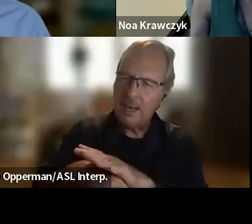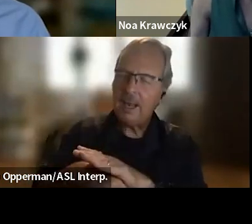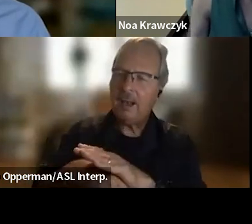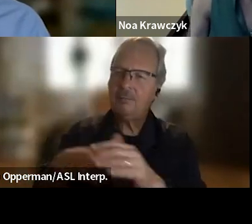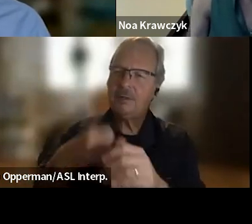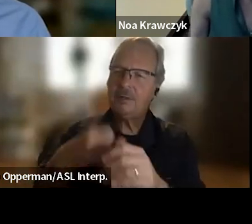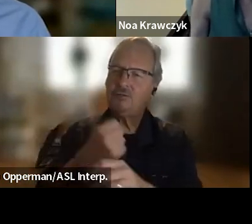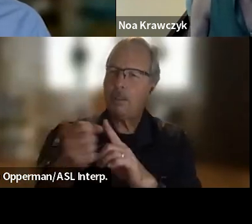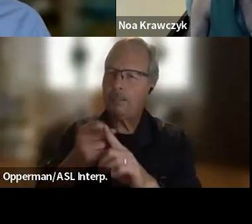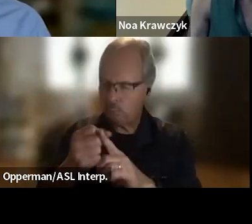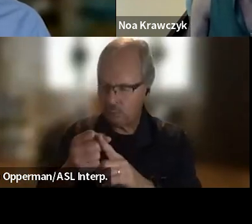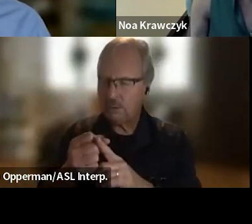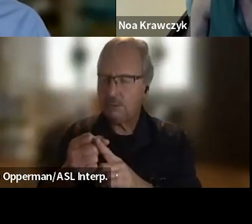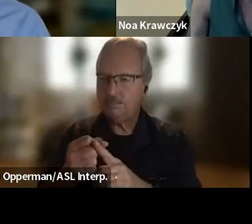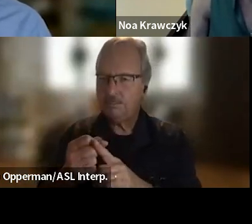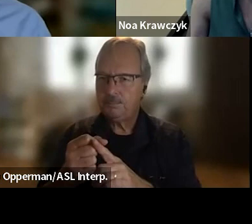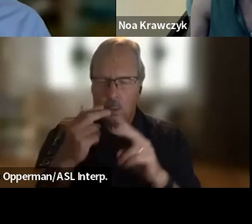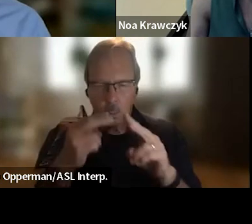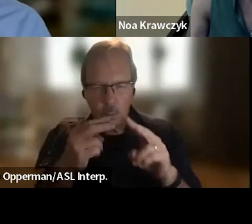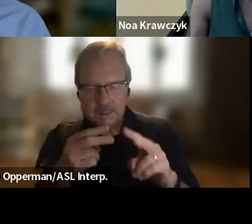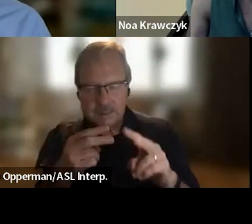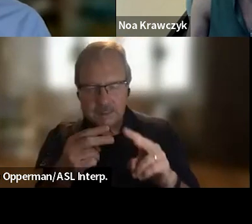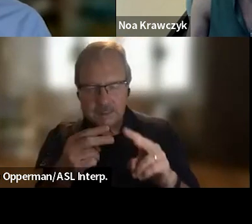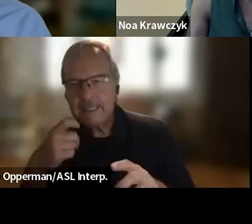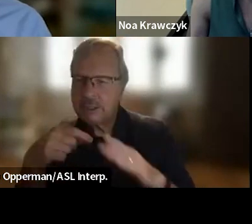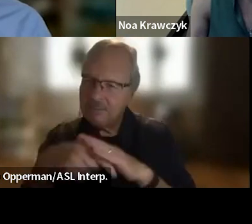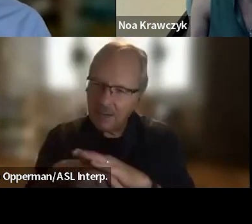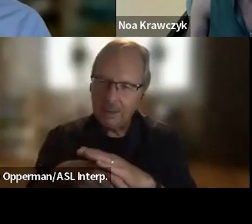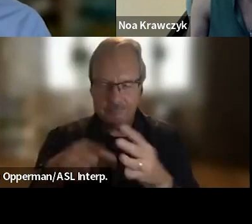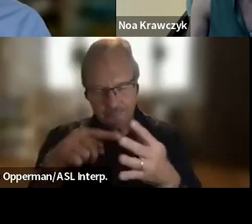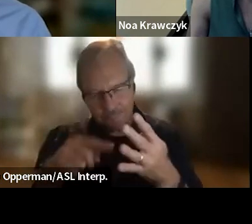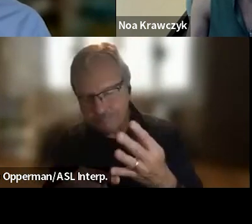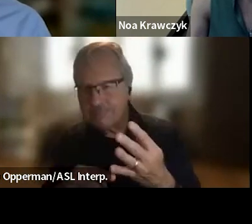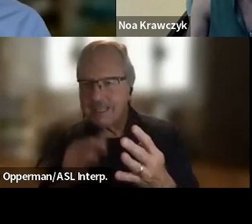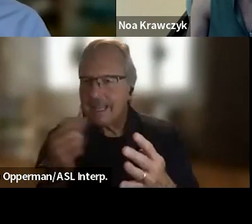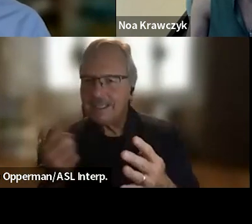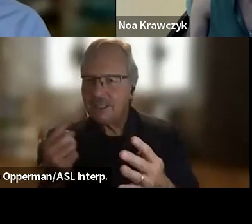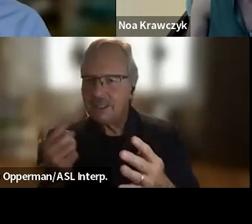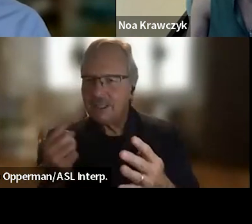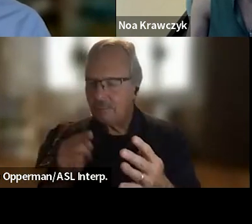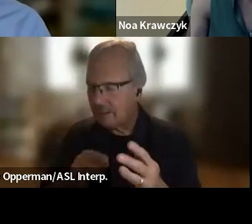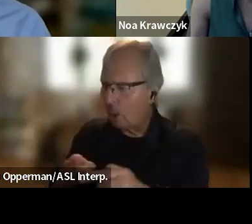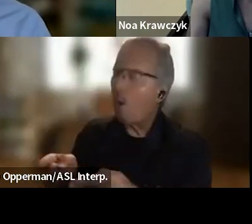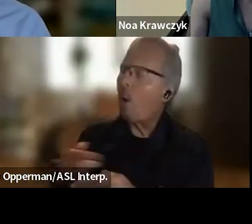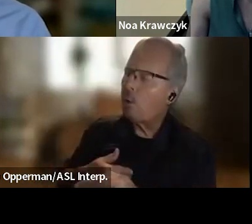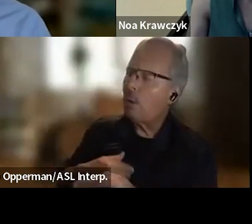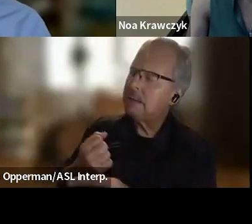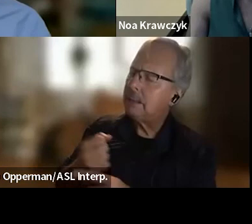it triggers an ASI and addiction severity. So it's not just this thing off to the side, like, okay, your substance use, maybe your MAT,